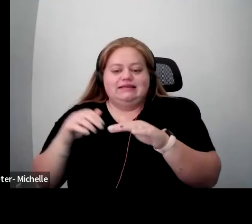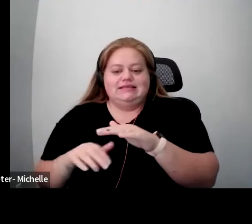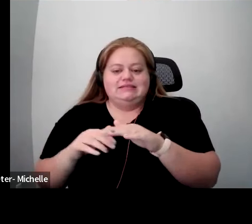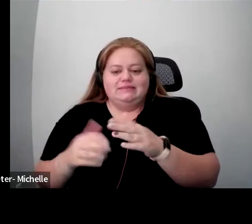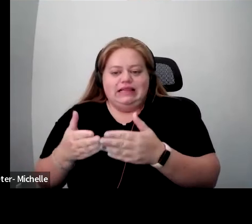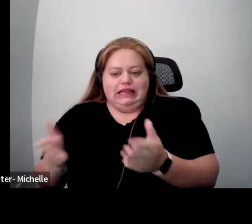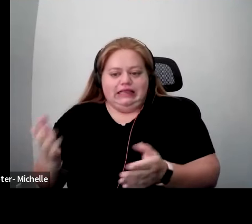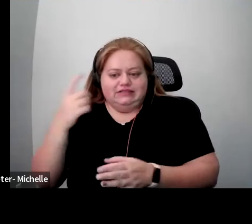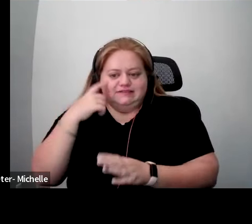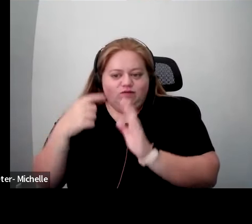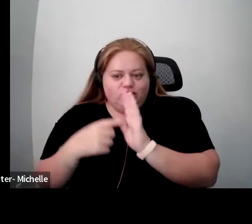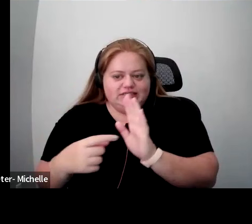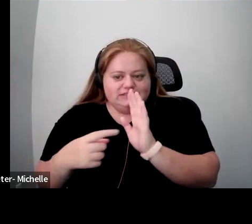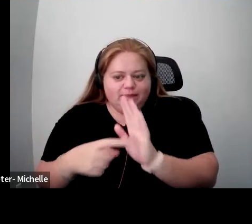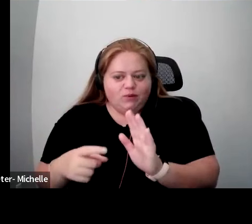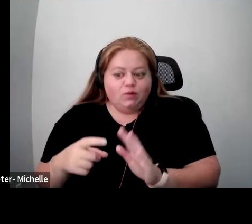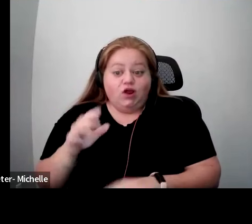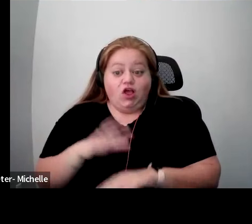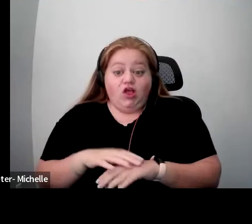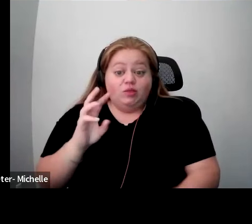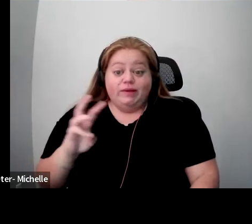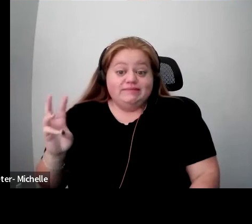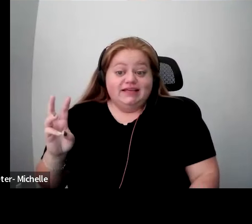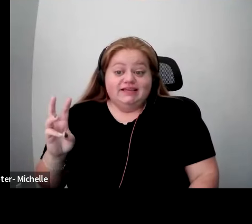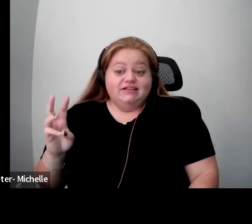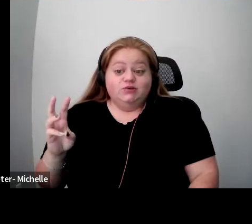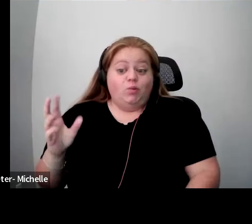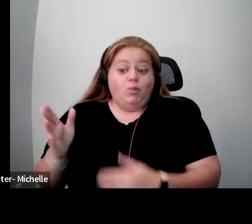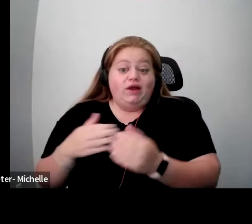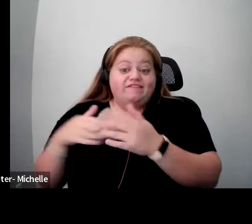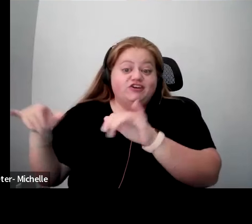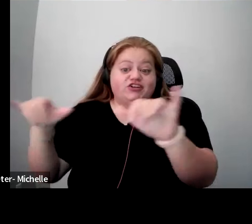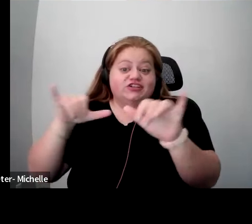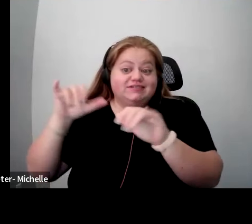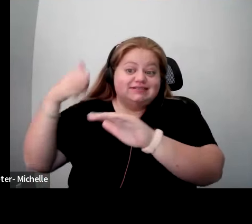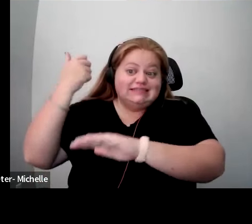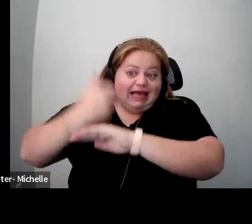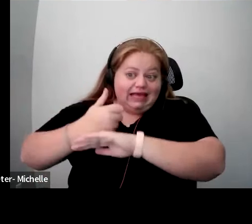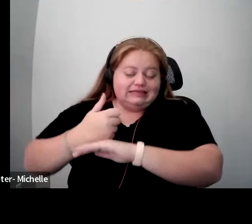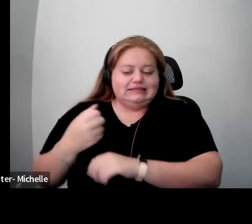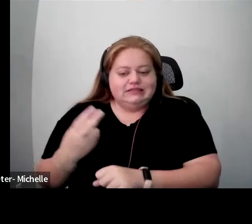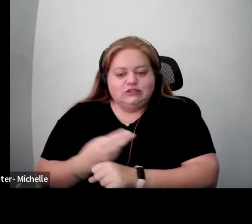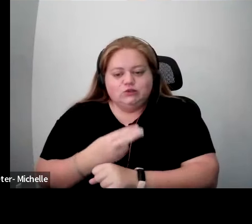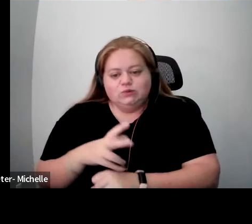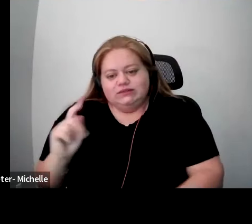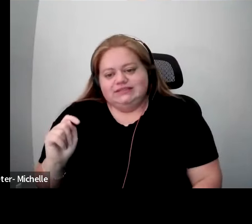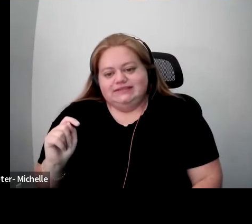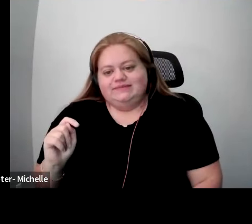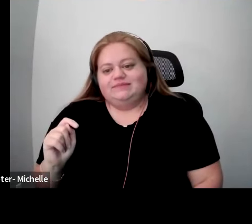For example, like on the web, same thing applies, too. Yeah, so using-- the chances that standard tools are